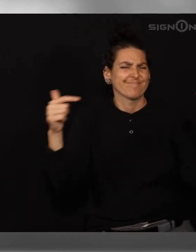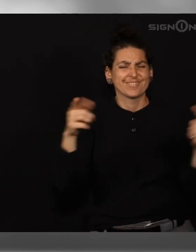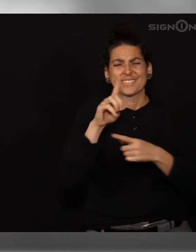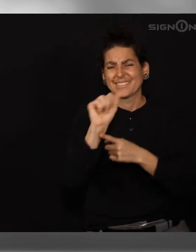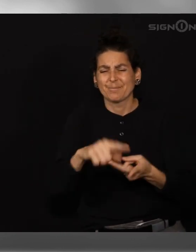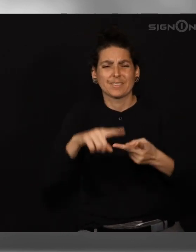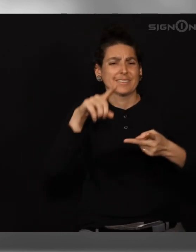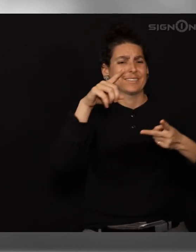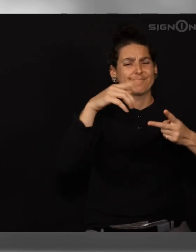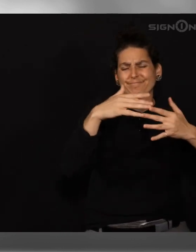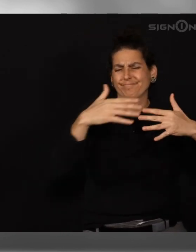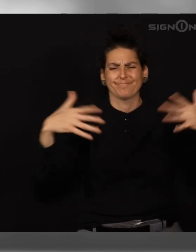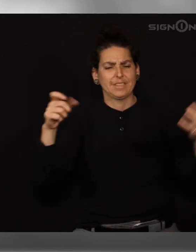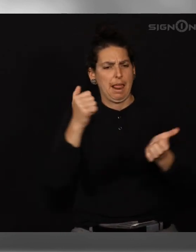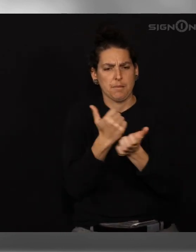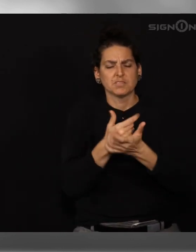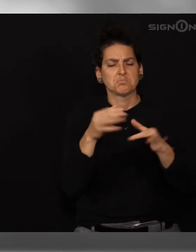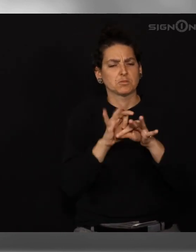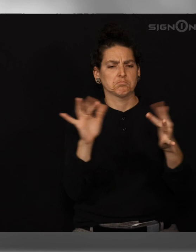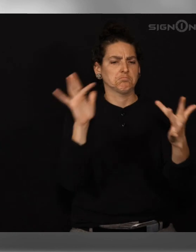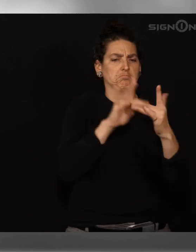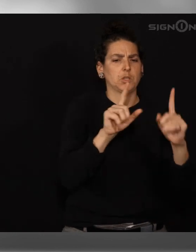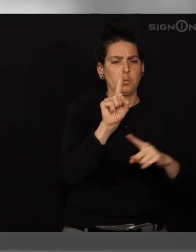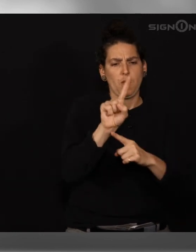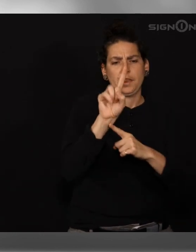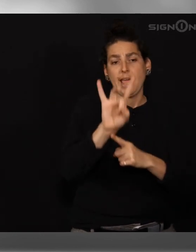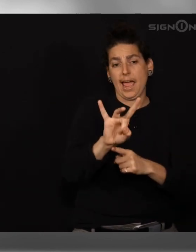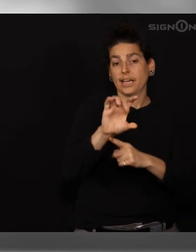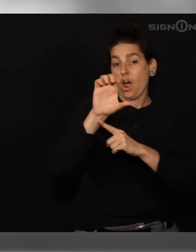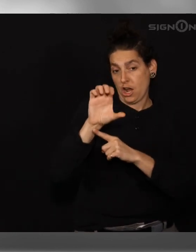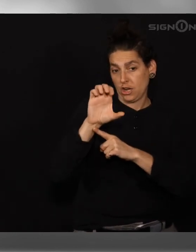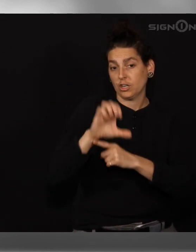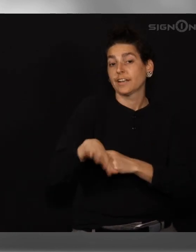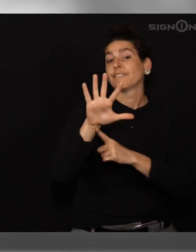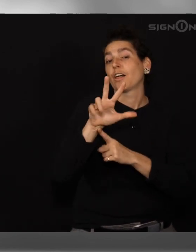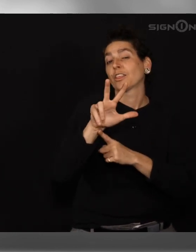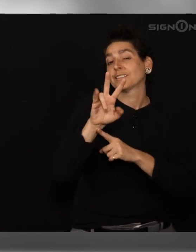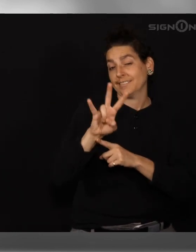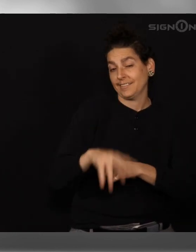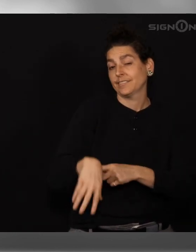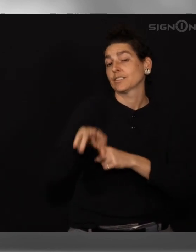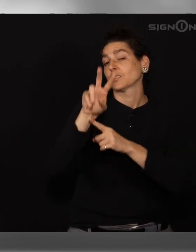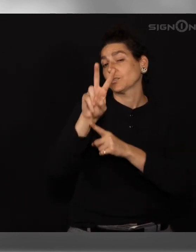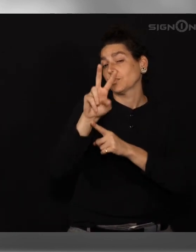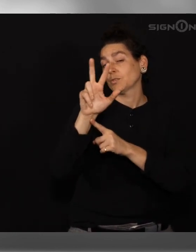The number is 1-800-537-2329